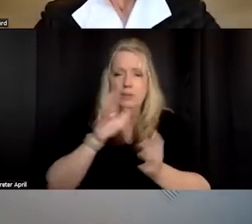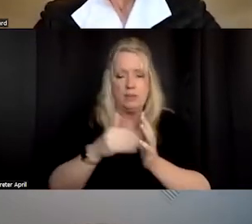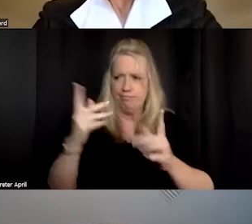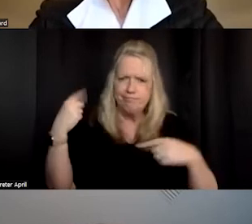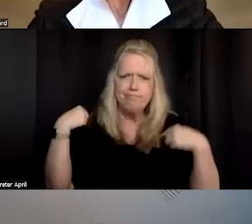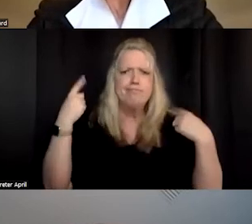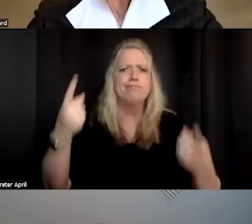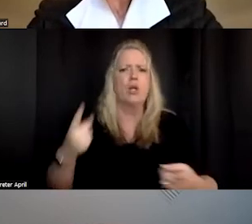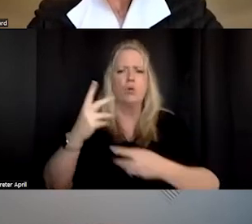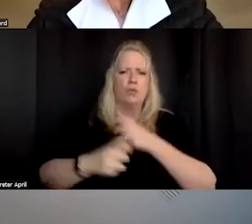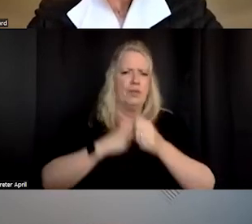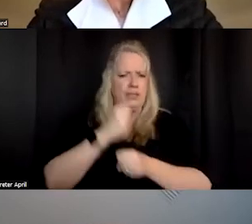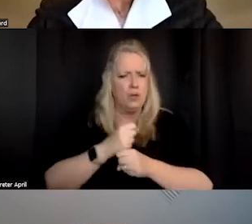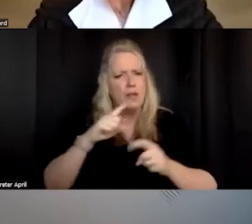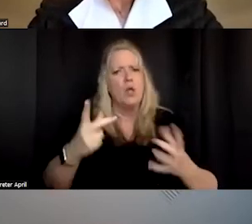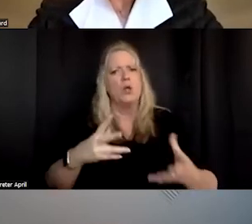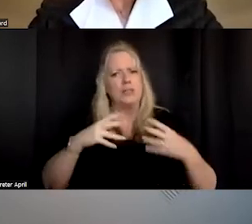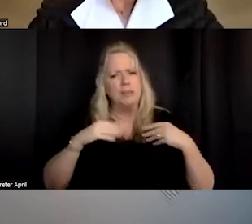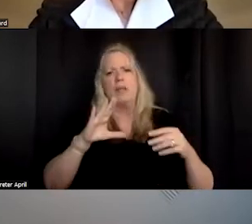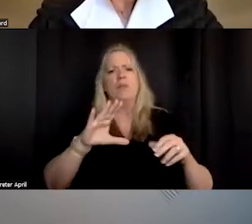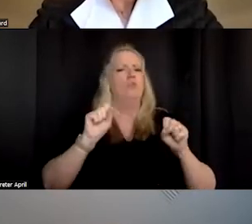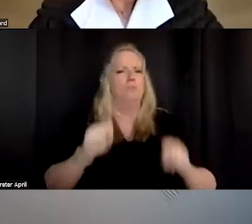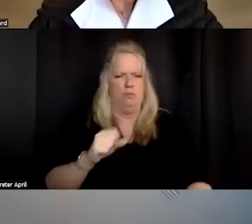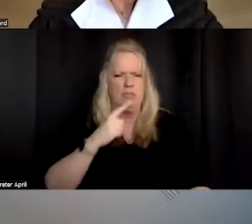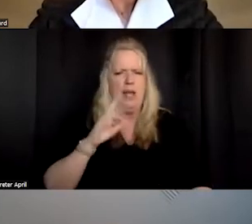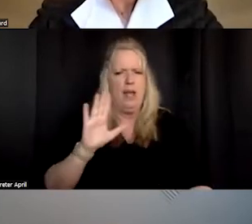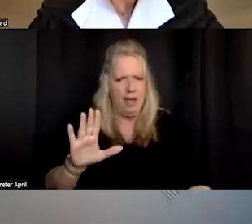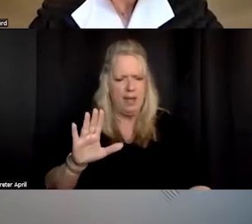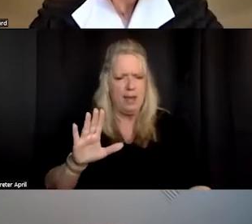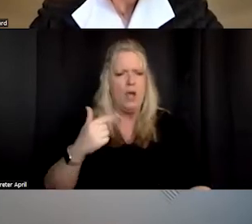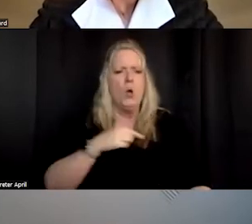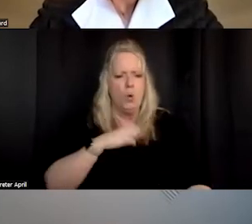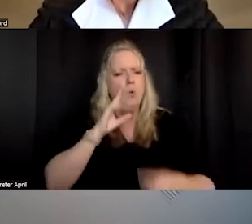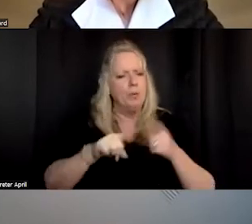FOR, FOR THEIR ACCEPTANCE AND THEIR ABILITY TO SAY, HEY, WE ARE COST EFFECTIVE. HEY,